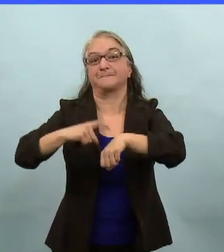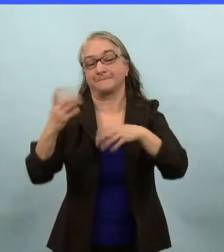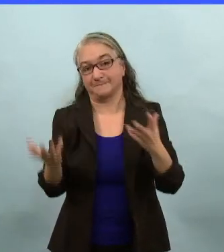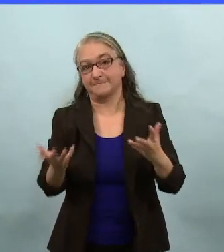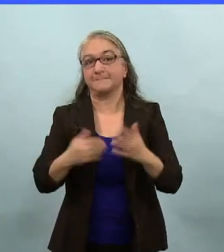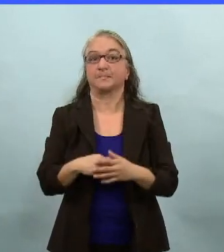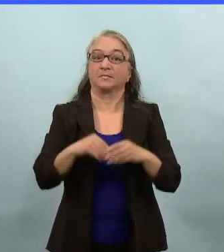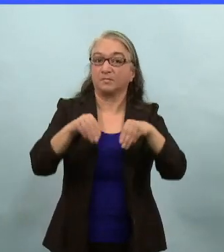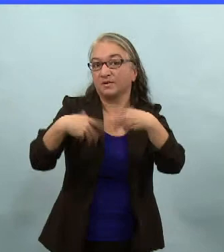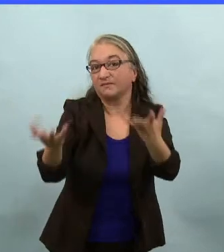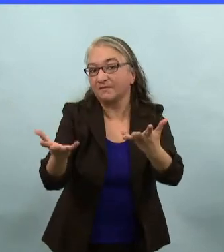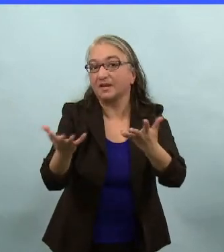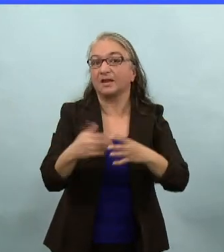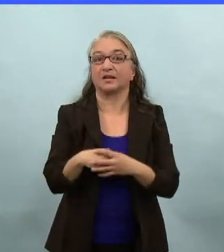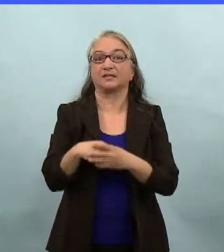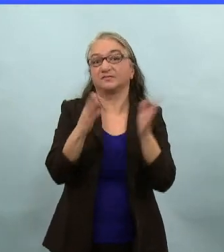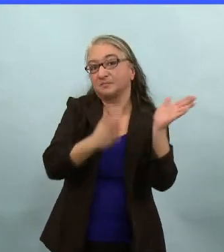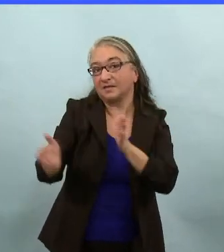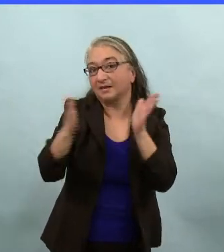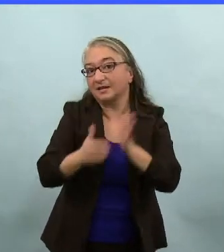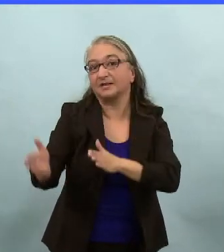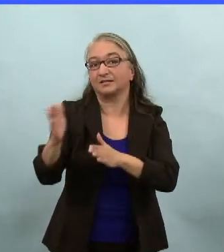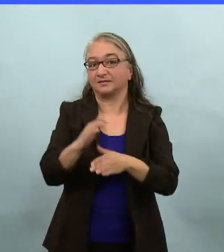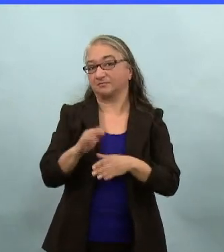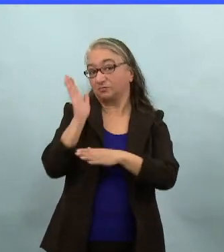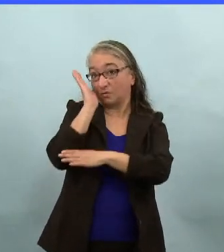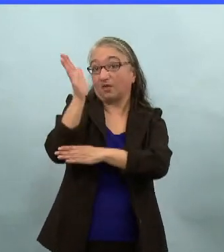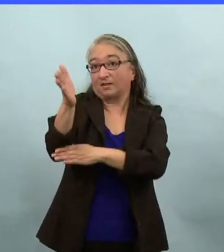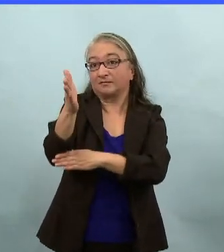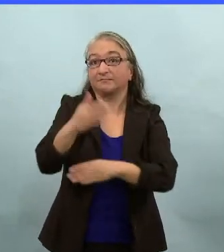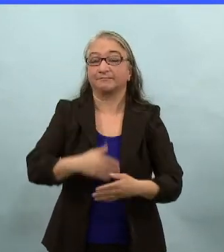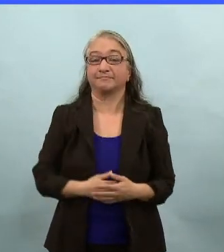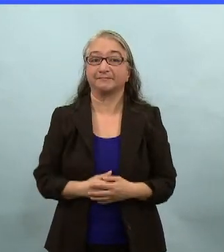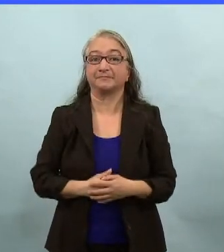time to put those things in place the you know those stakeholders asked for that and and so we